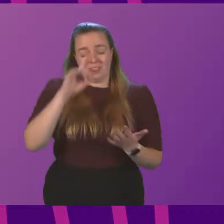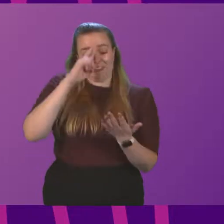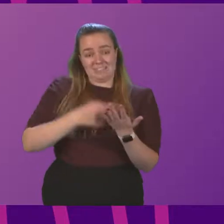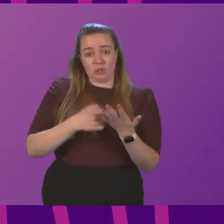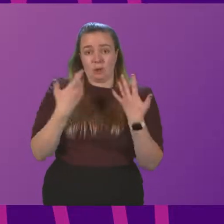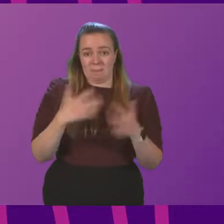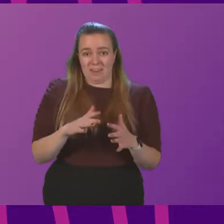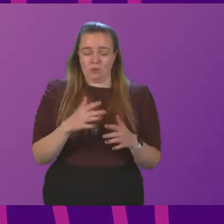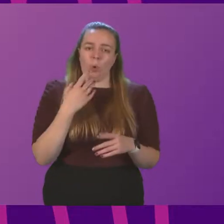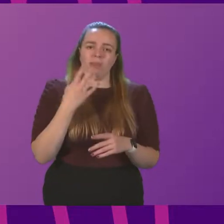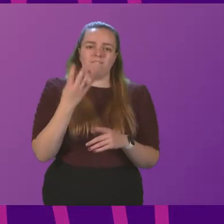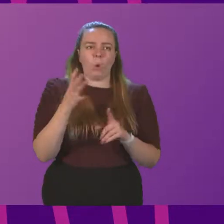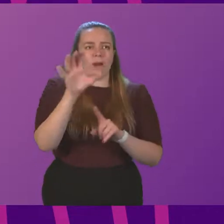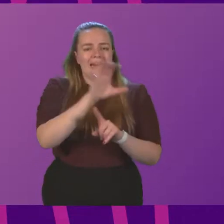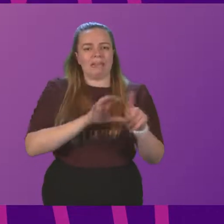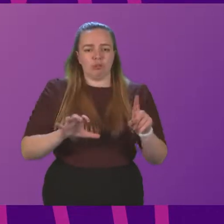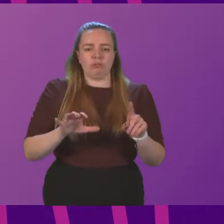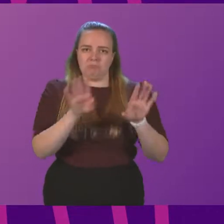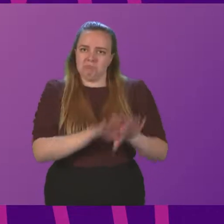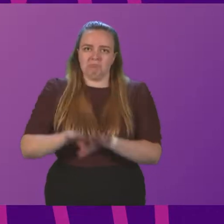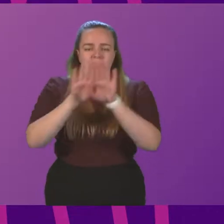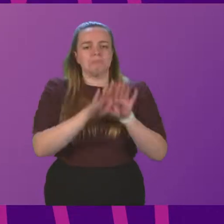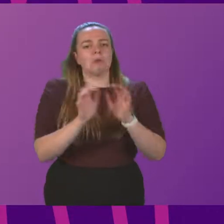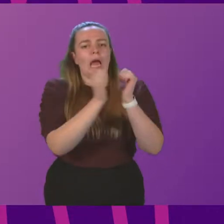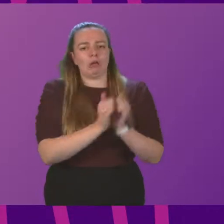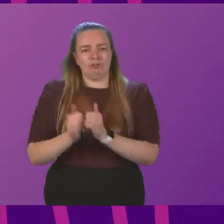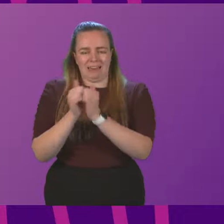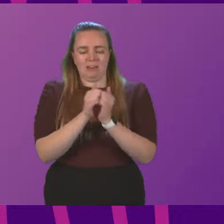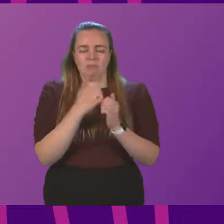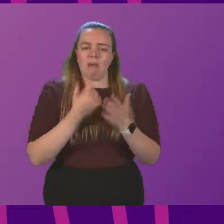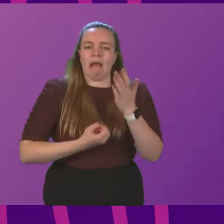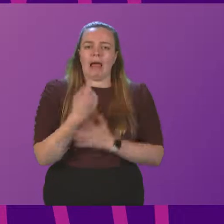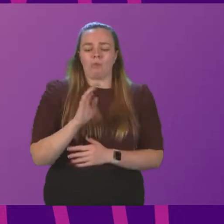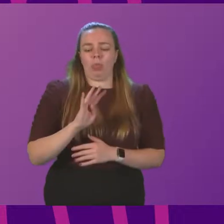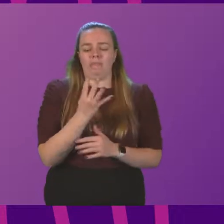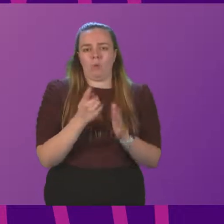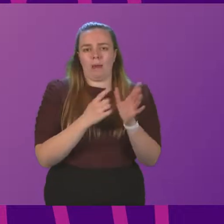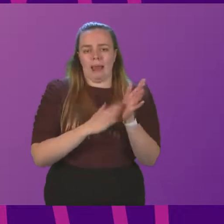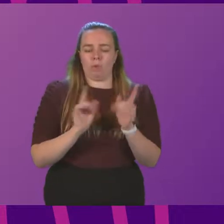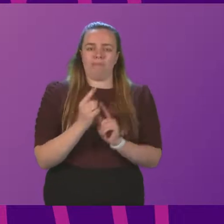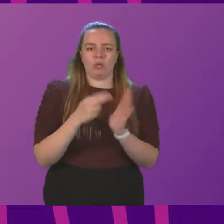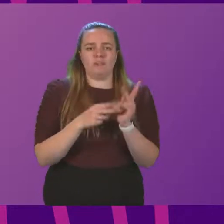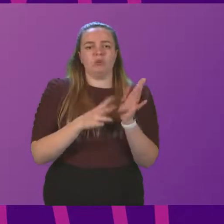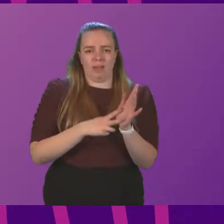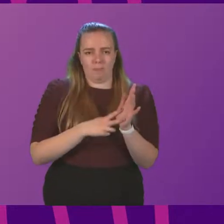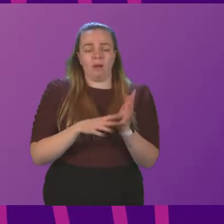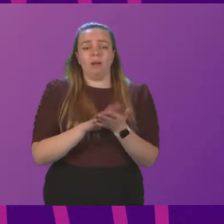a four-nations basis and took effect at 4 am on 1 November. It affects arrivals from Colombia,